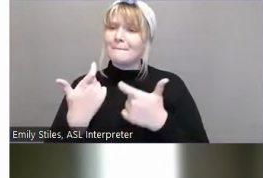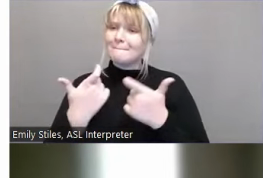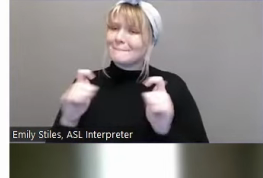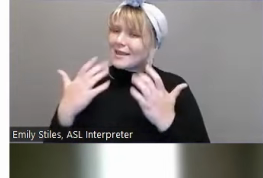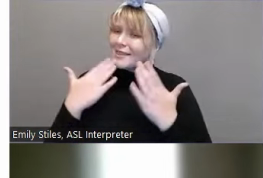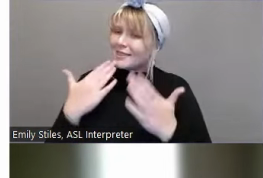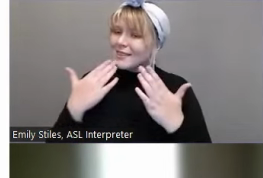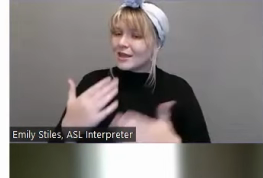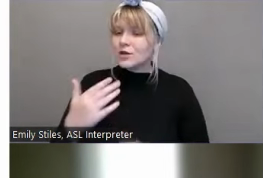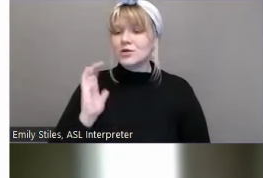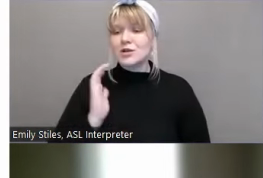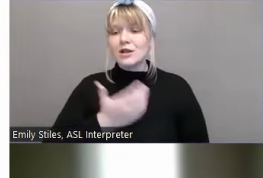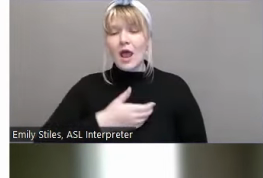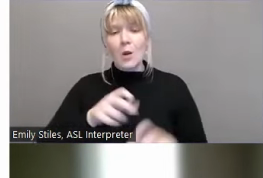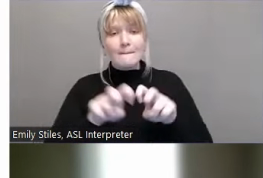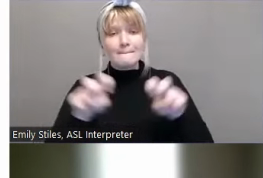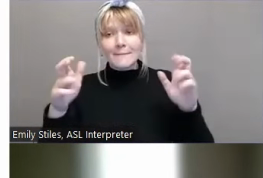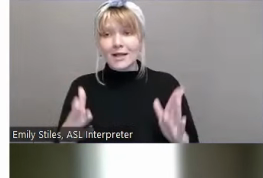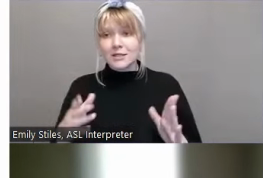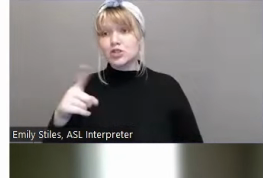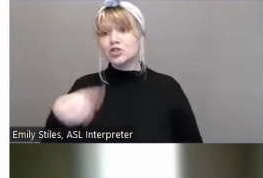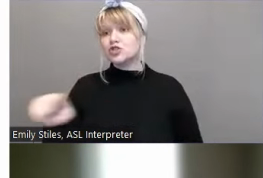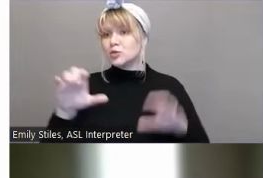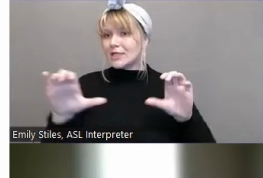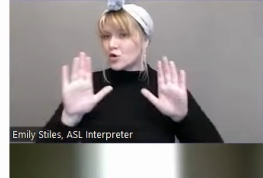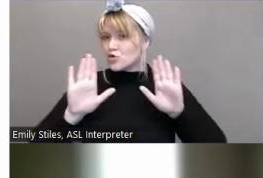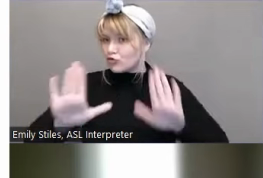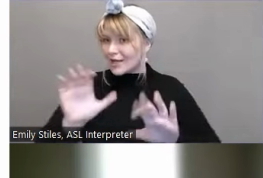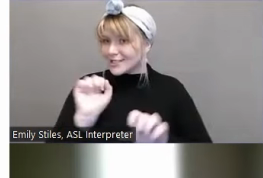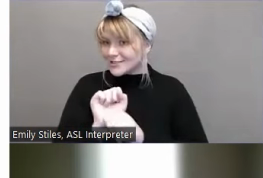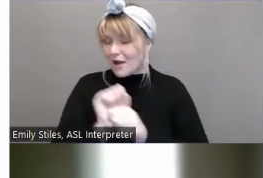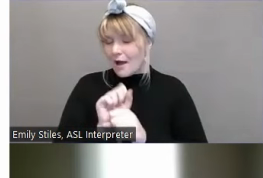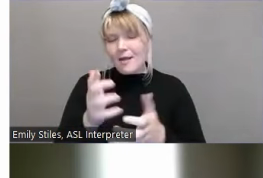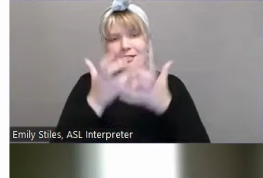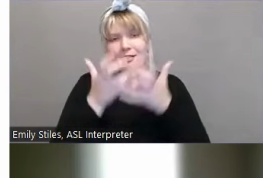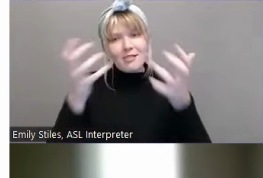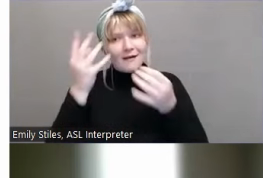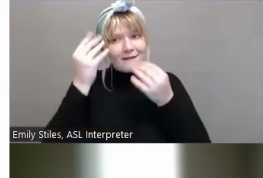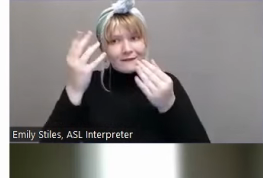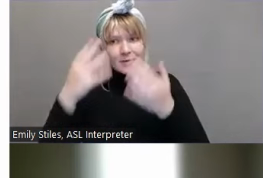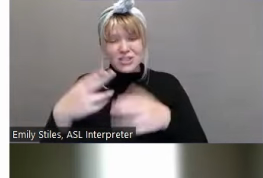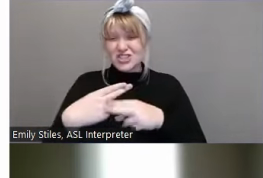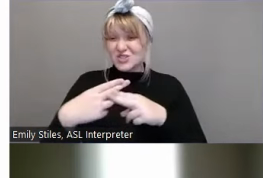You all did a great job! A lot of information in a short amount of time.